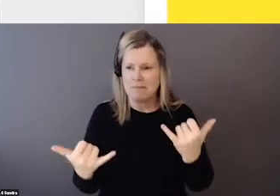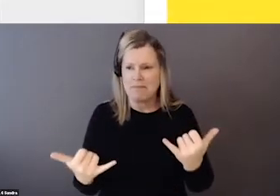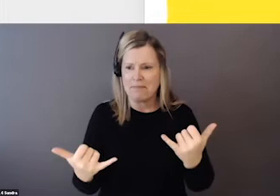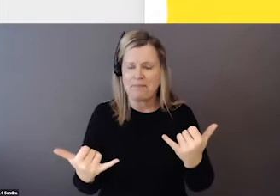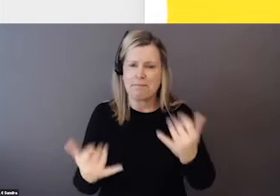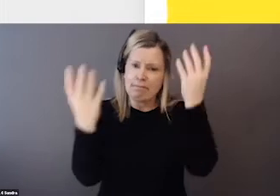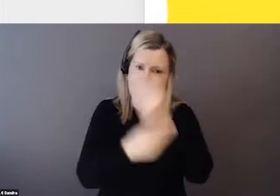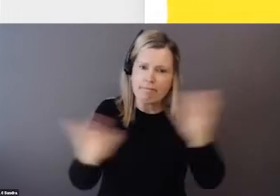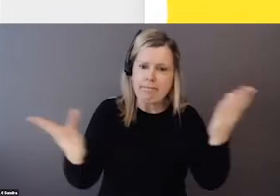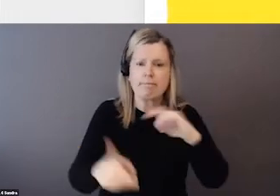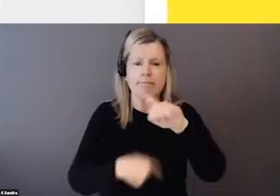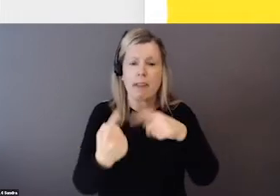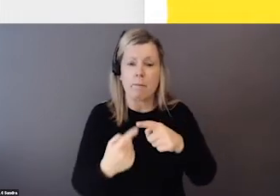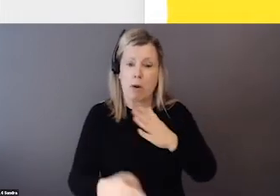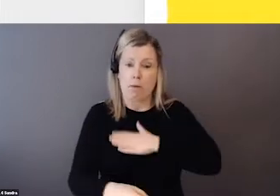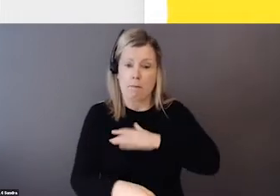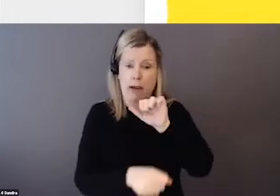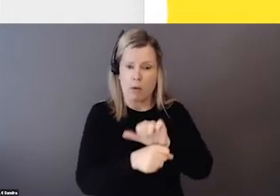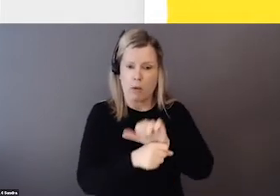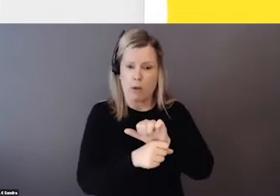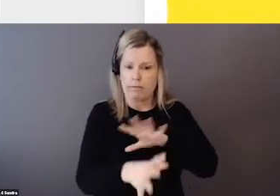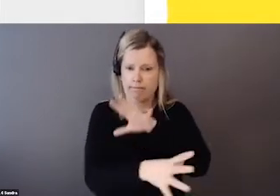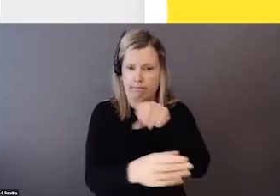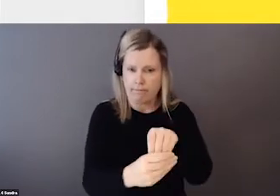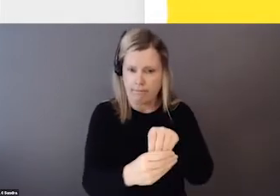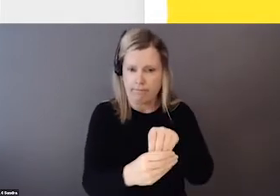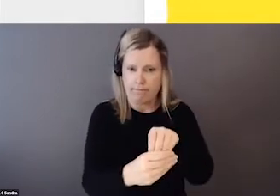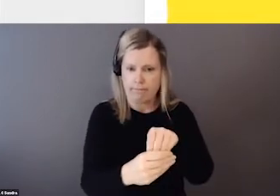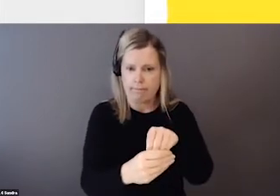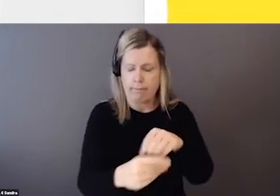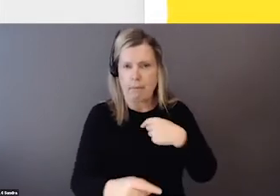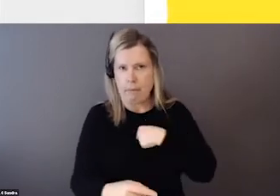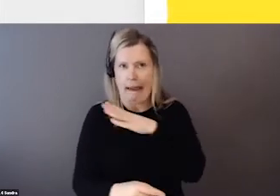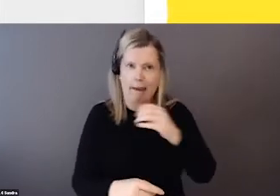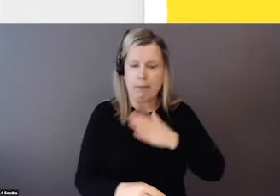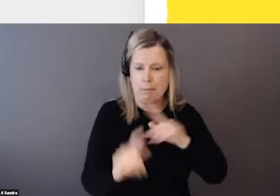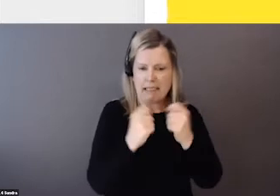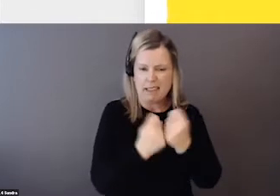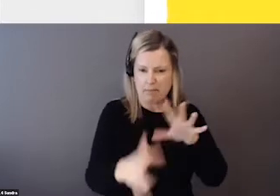about the work that my team at CNIB is going to undertake in collaboration